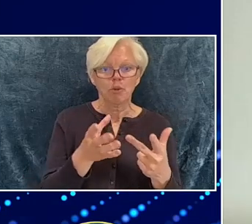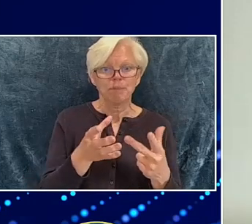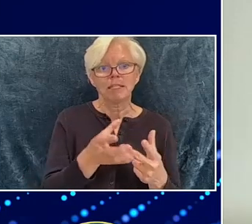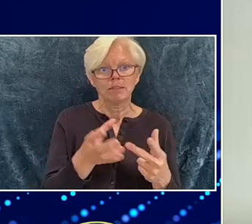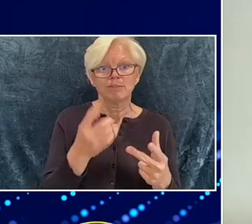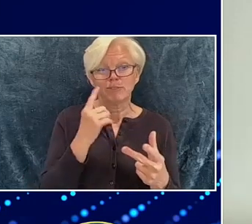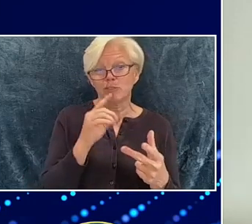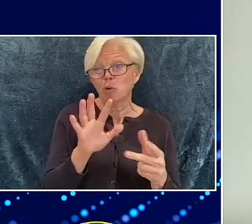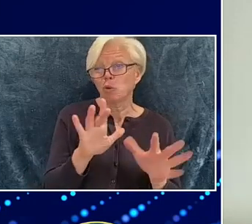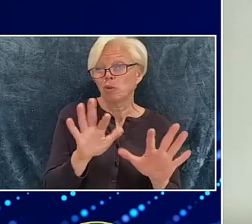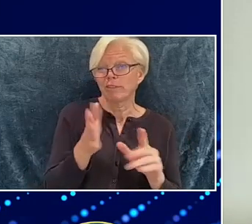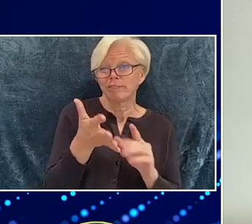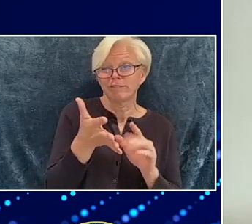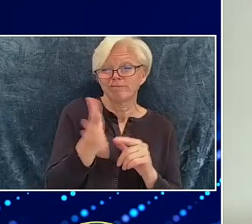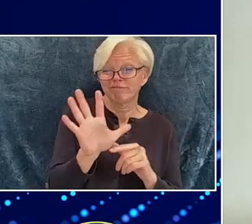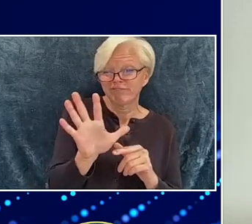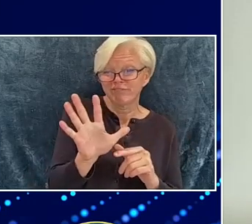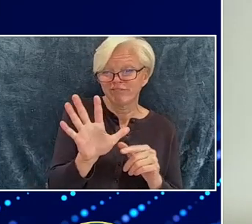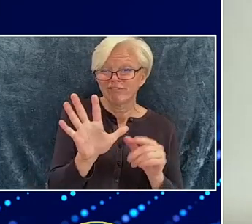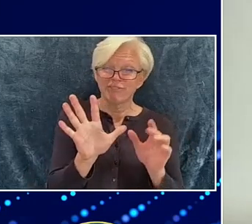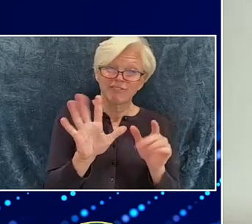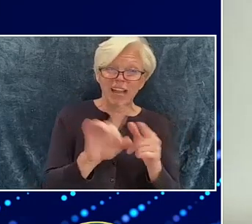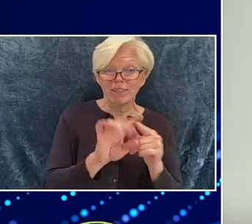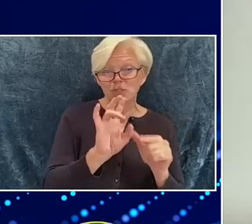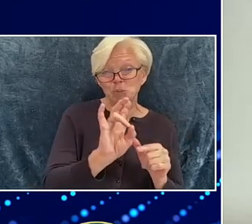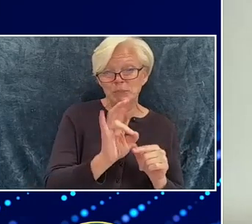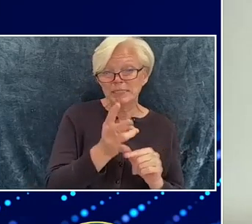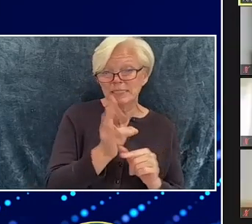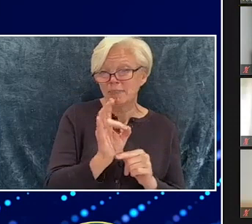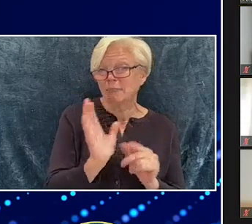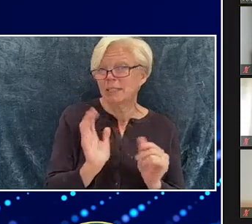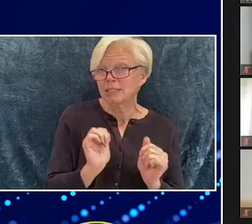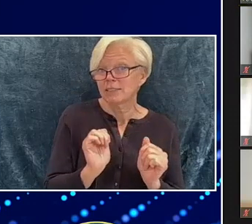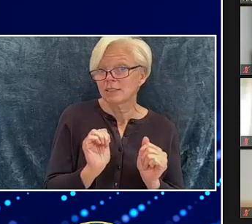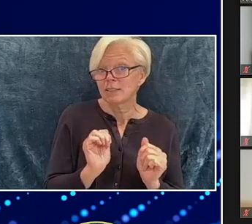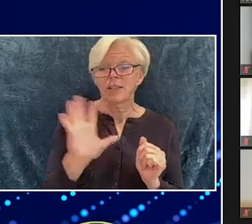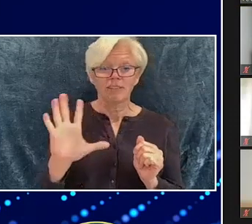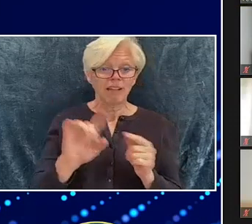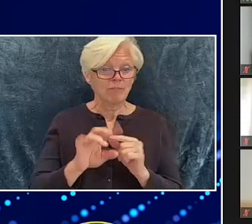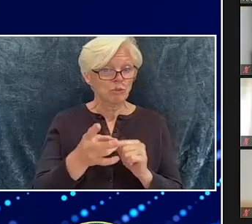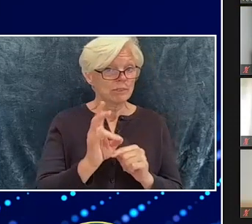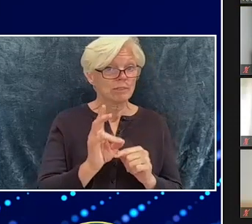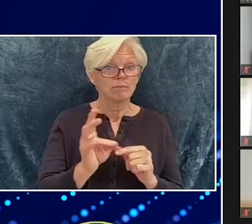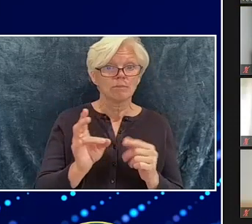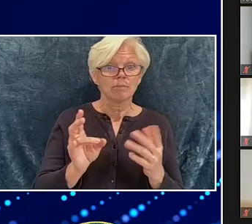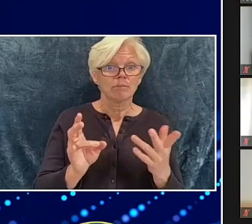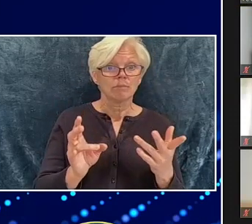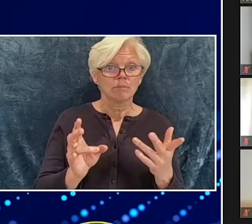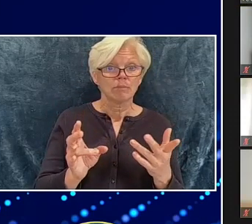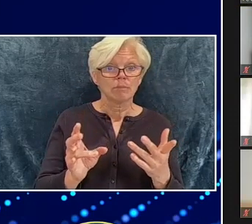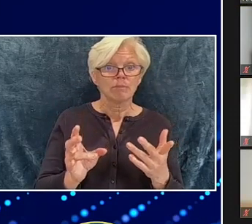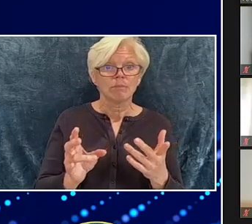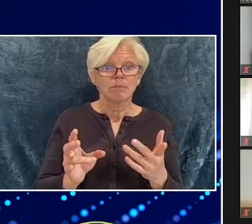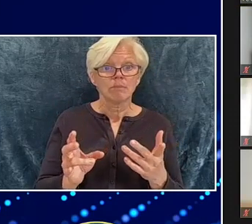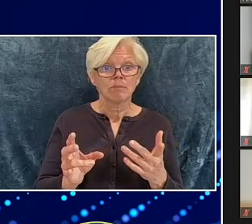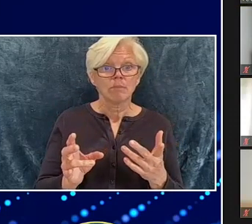five to seven minutes. Five to seven minutes. Do you know who from the Department you'll be requesting?